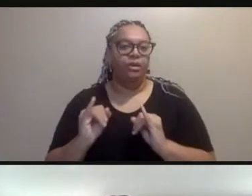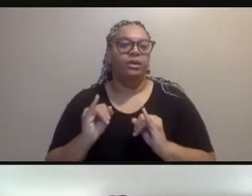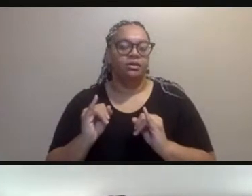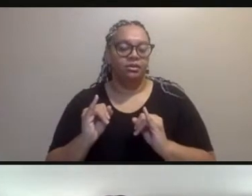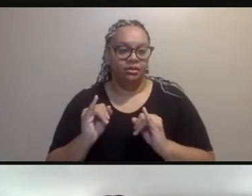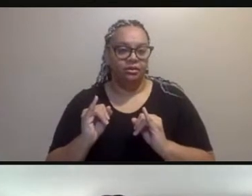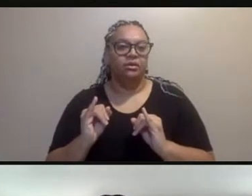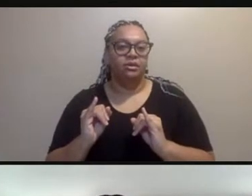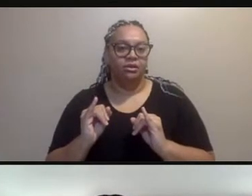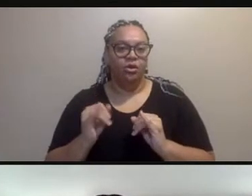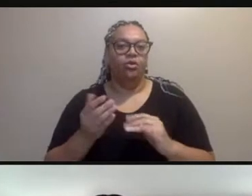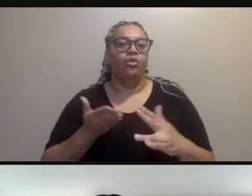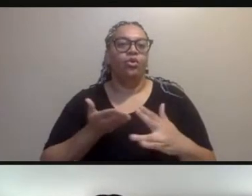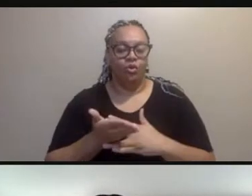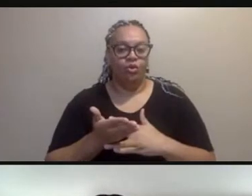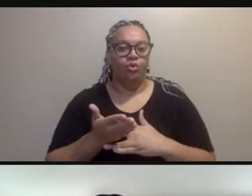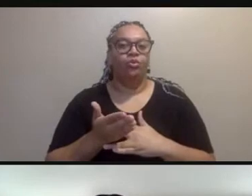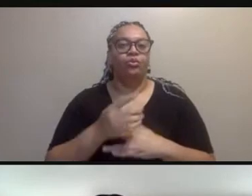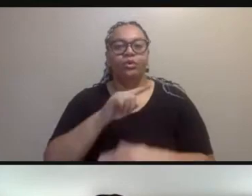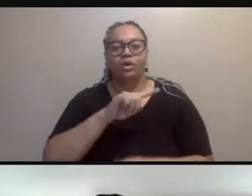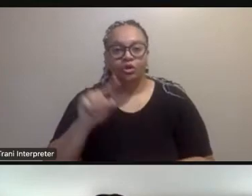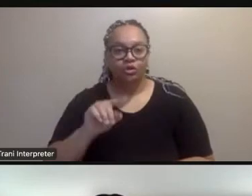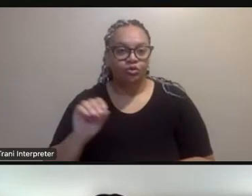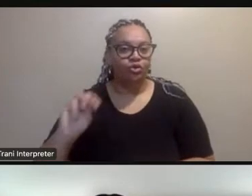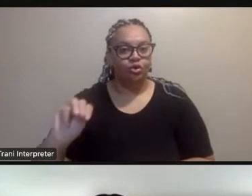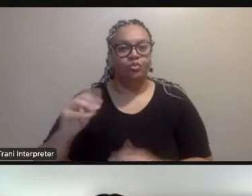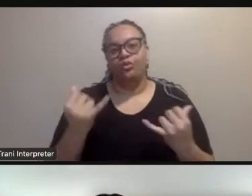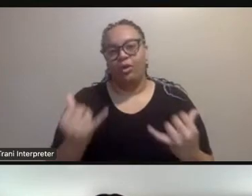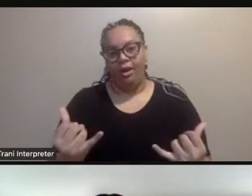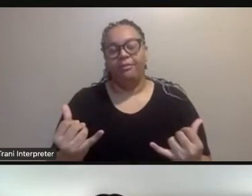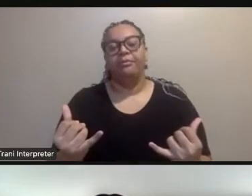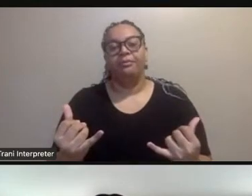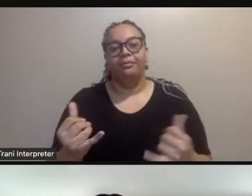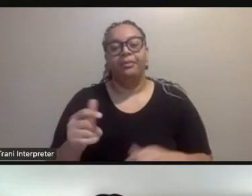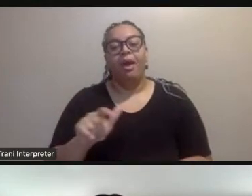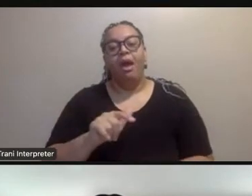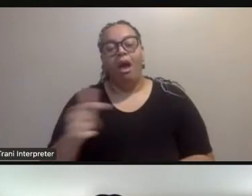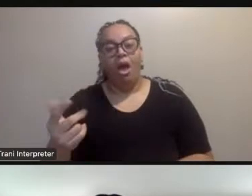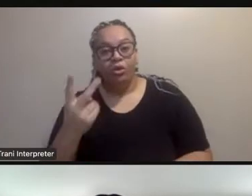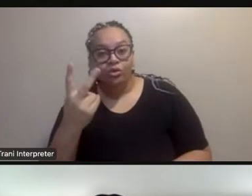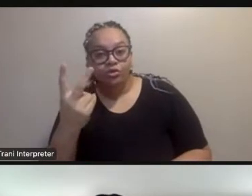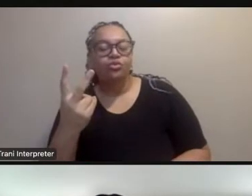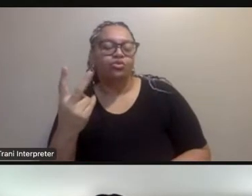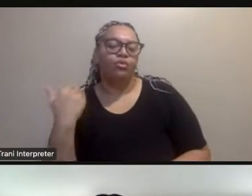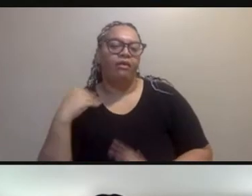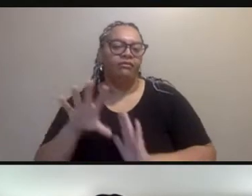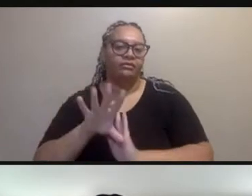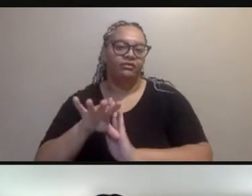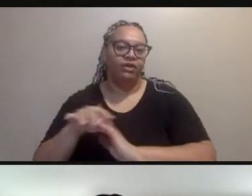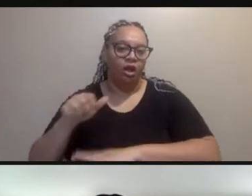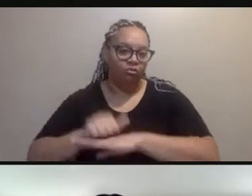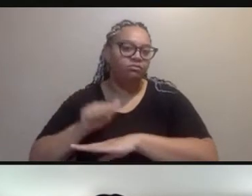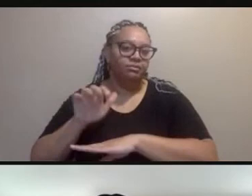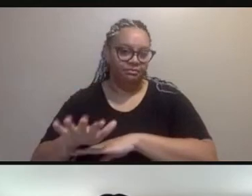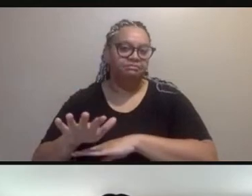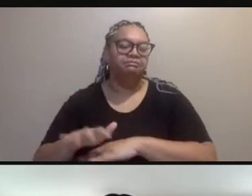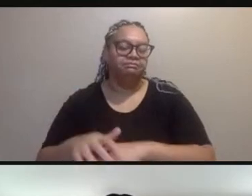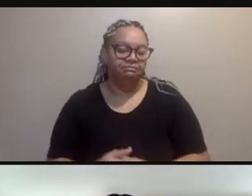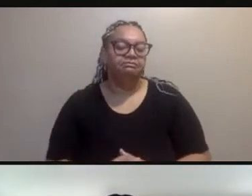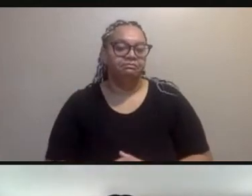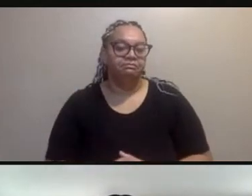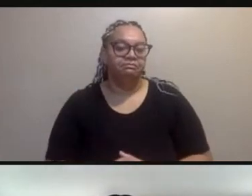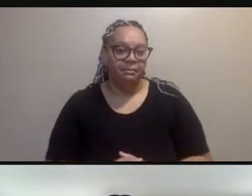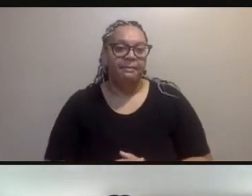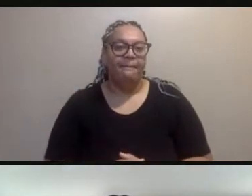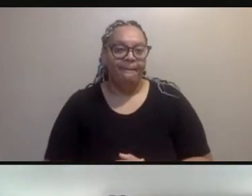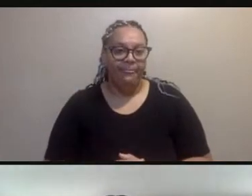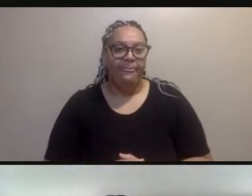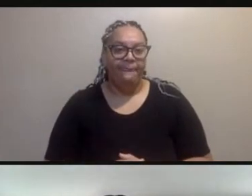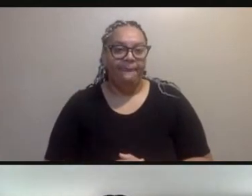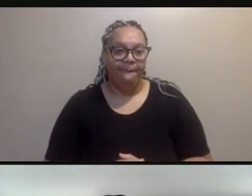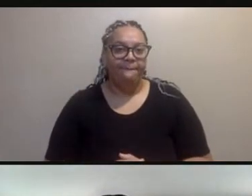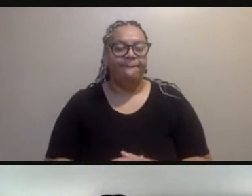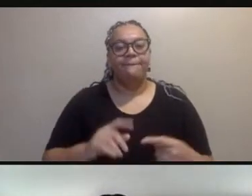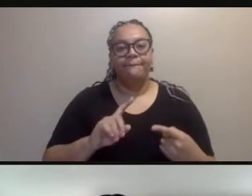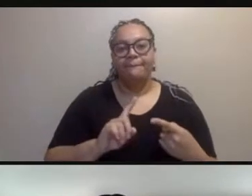JACKSON WILL ALL BE